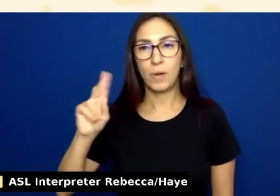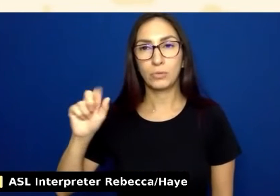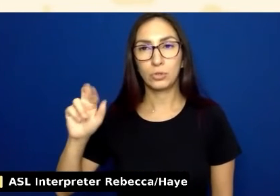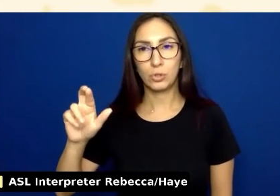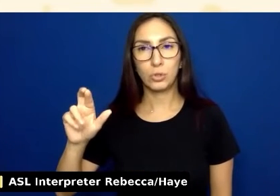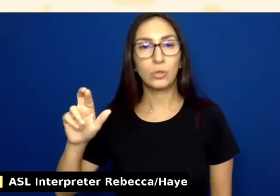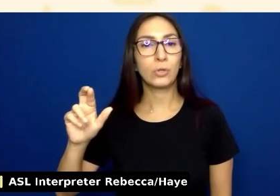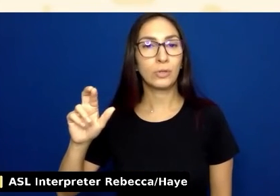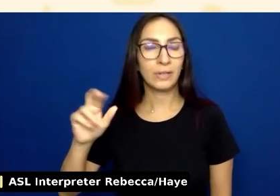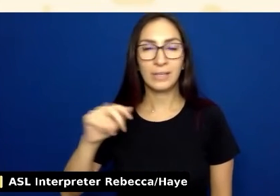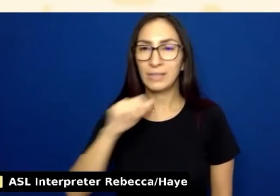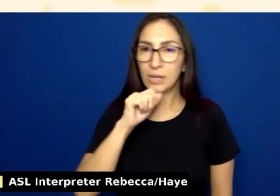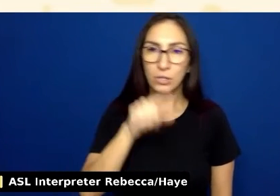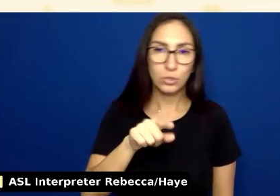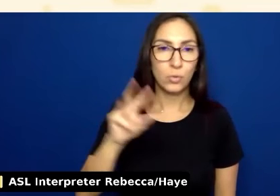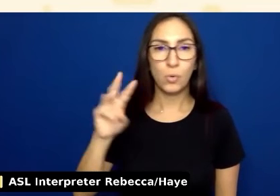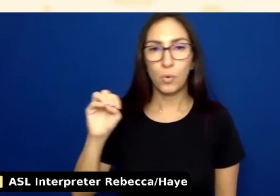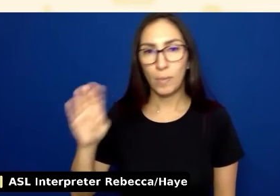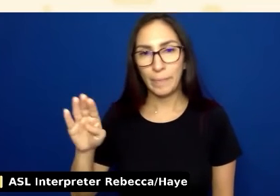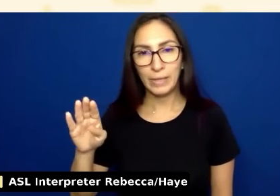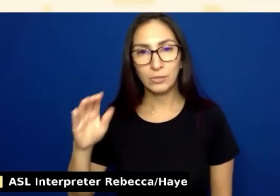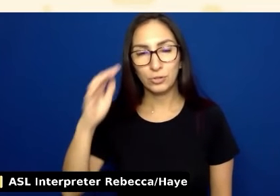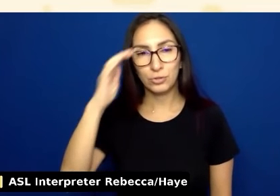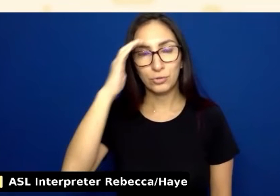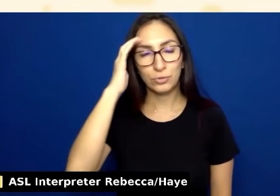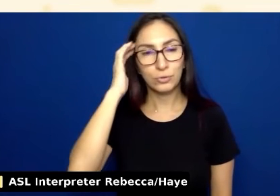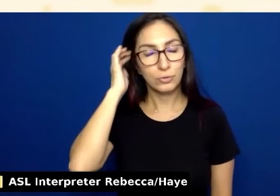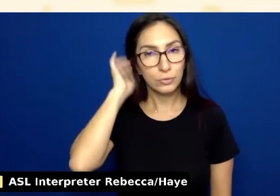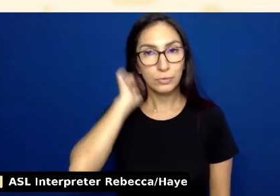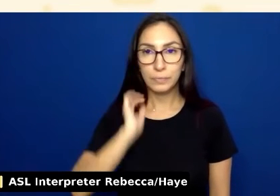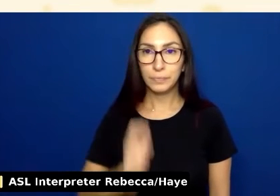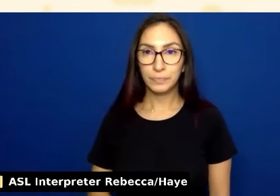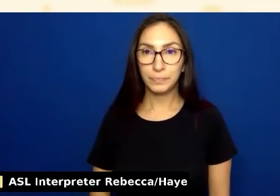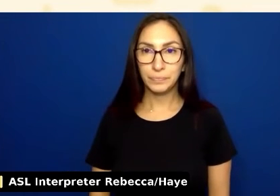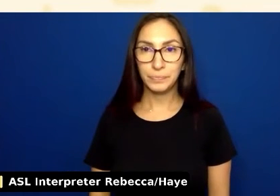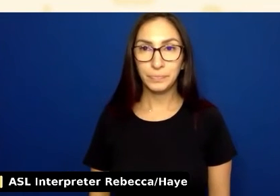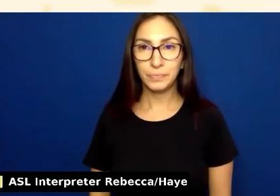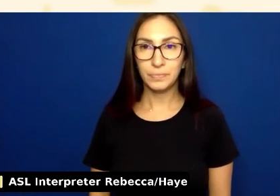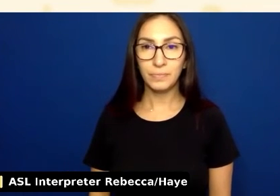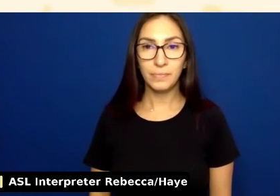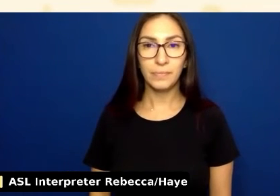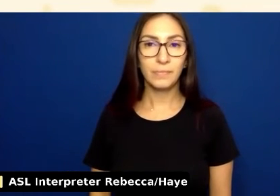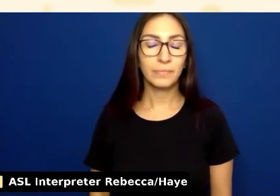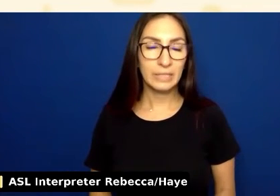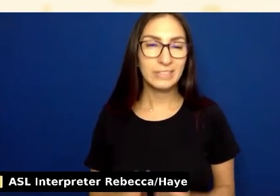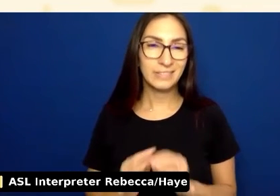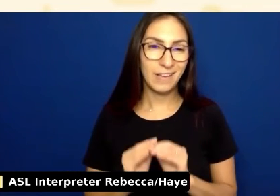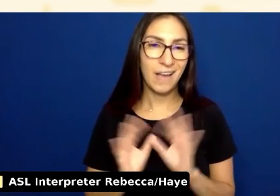as a web page developer to address that issue, because obviously it is not in your control.